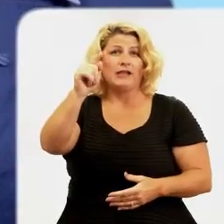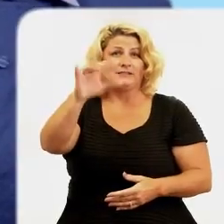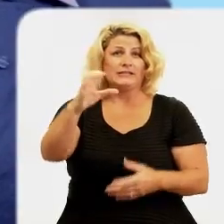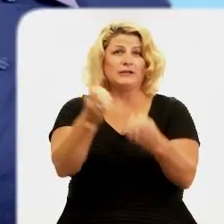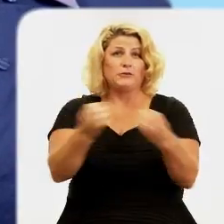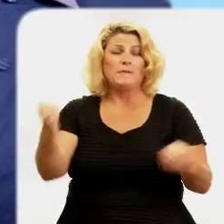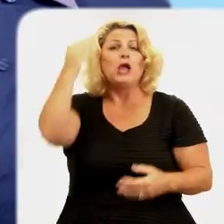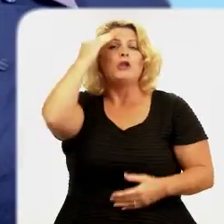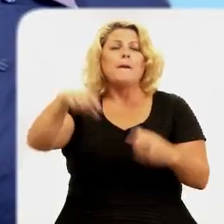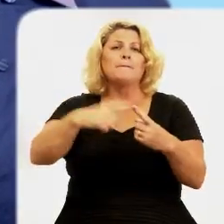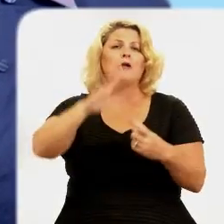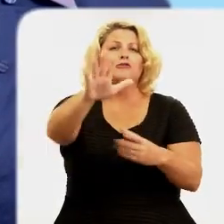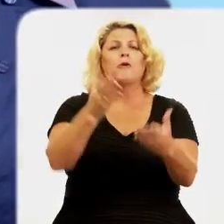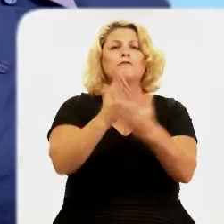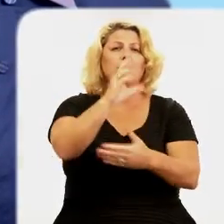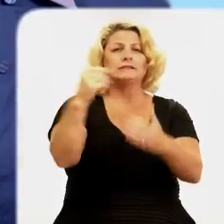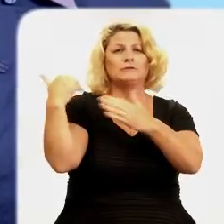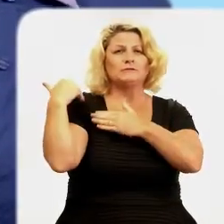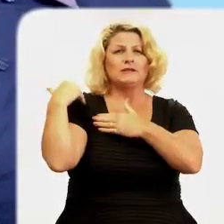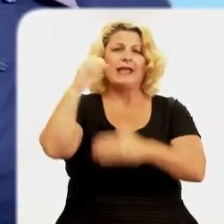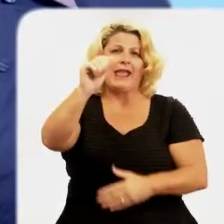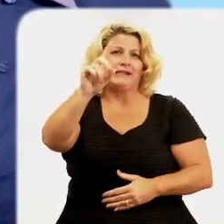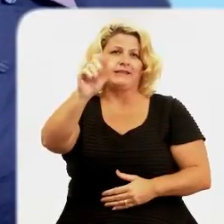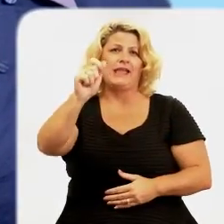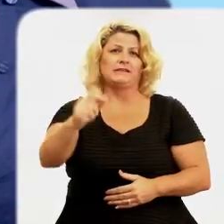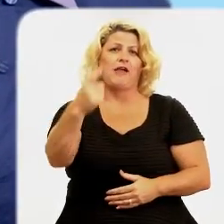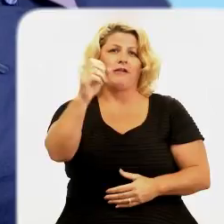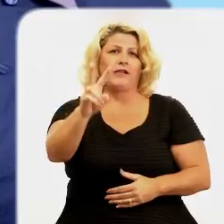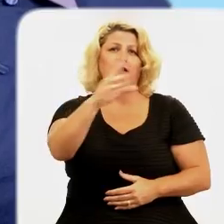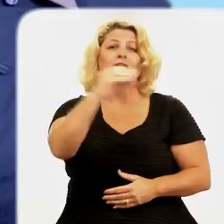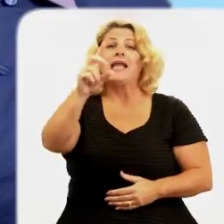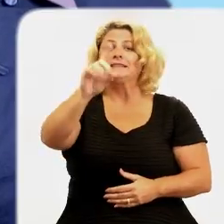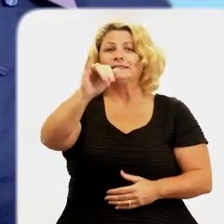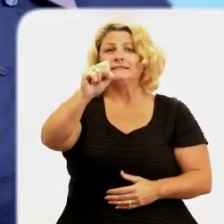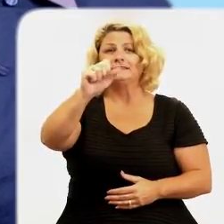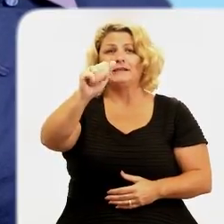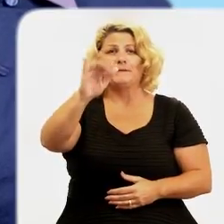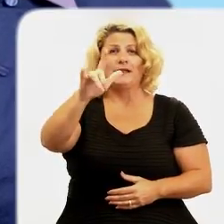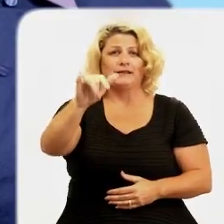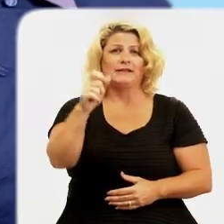Learn more about your rights and responsibilities at ada.gov and disability.gov.